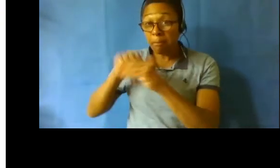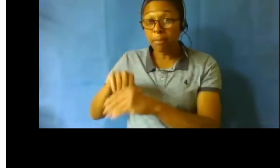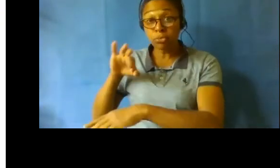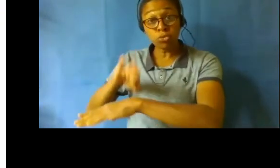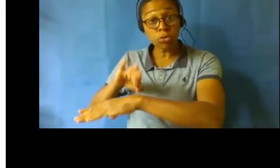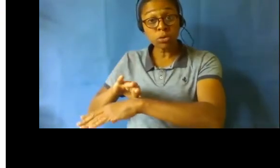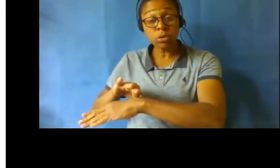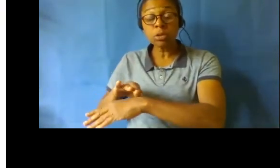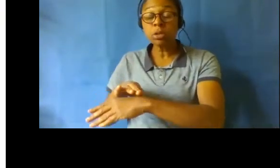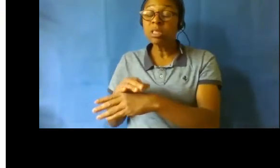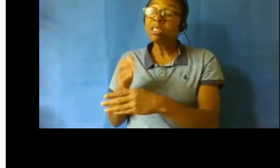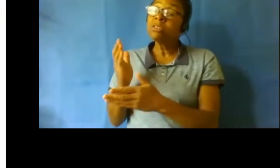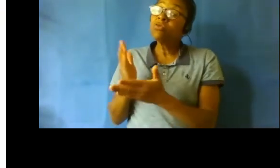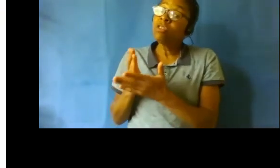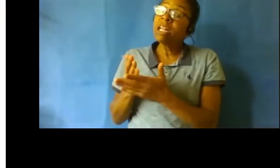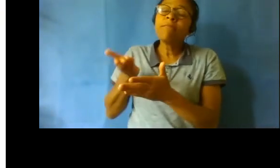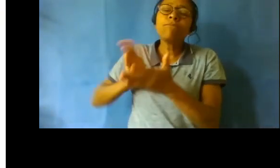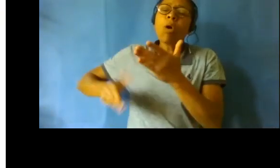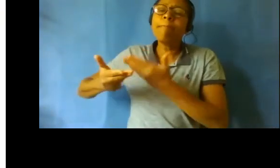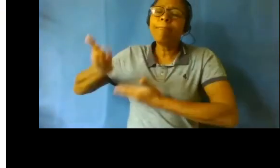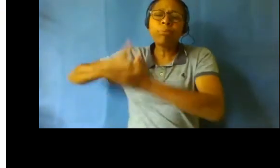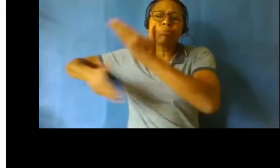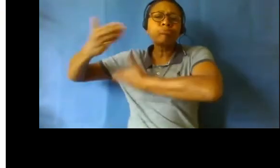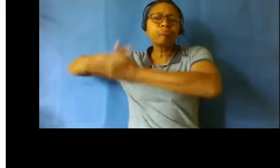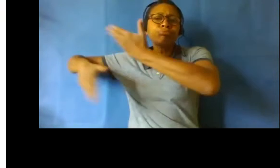historical and ongoing devaluation of our experiences of pain